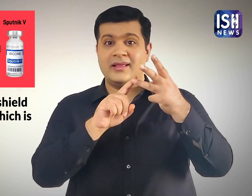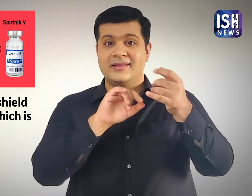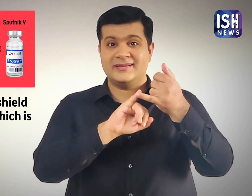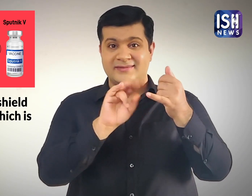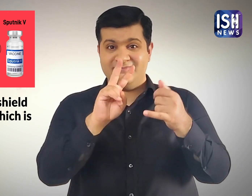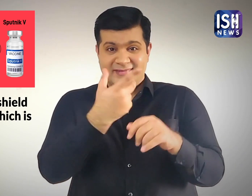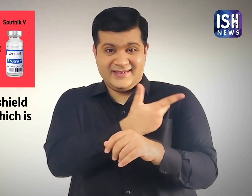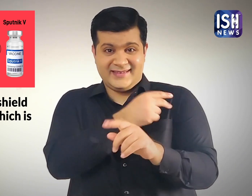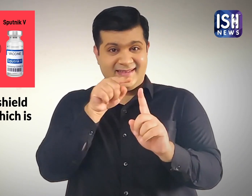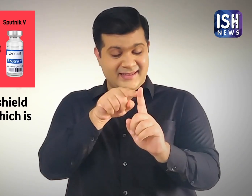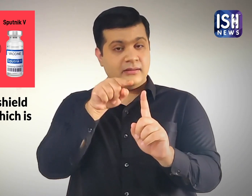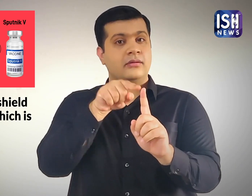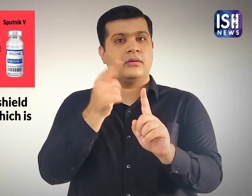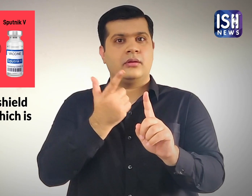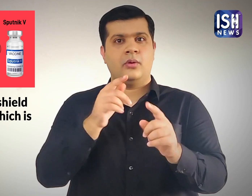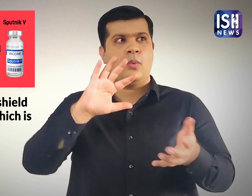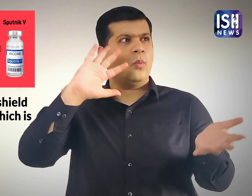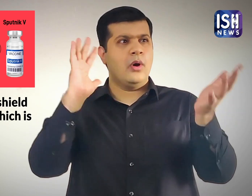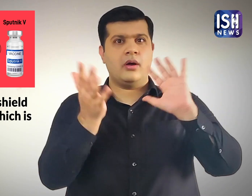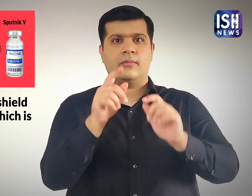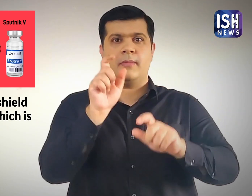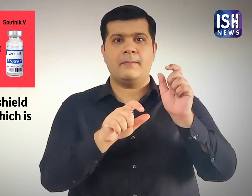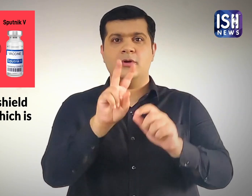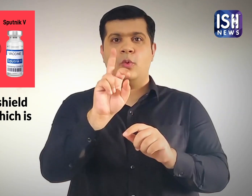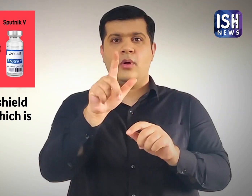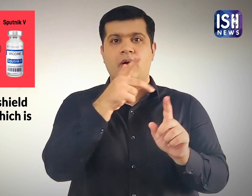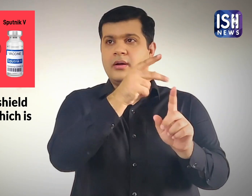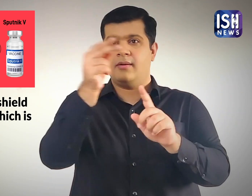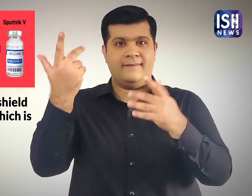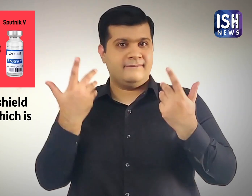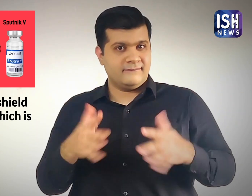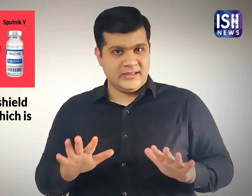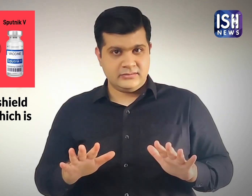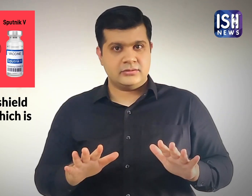The Sputnik vaccine has been administered to around 20 lakh people worldwide.